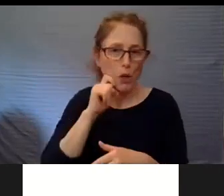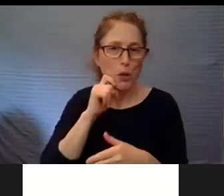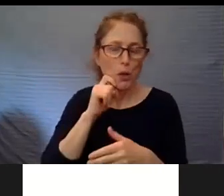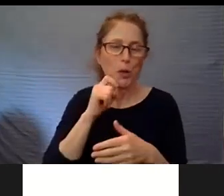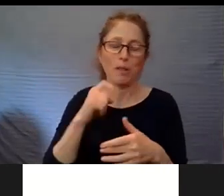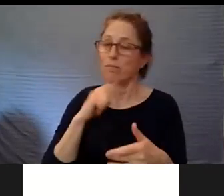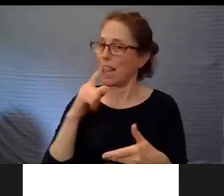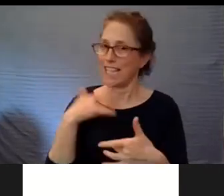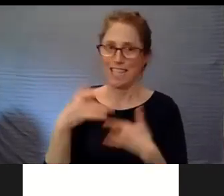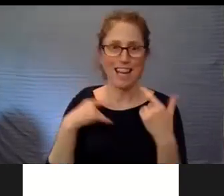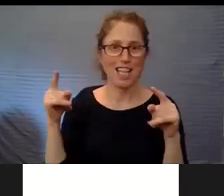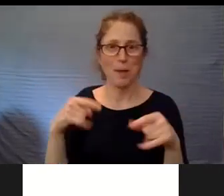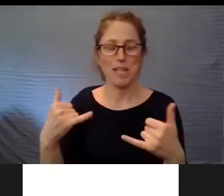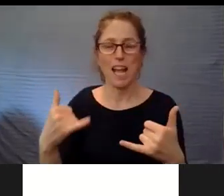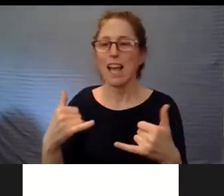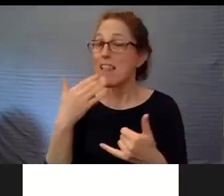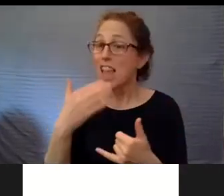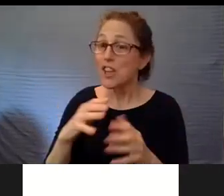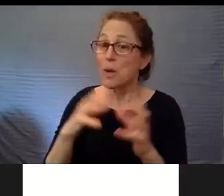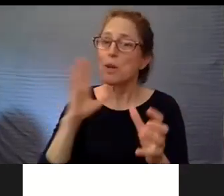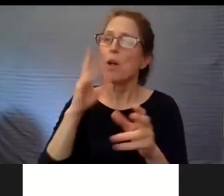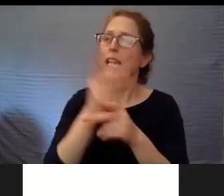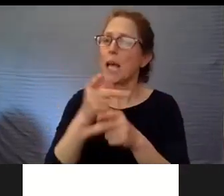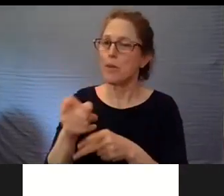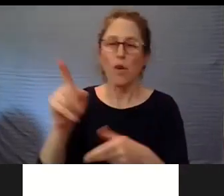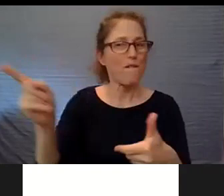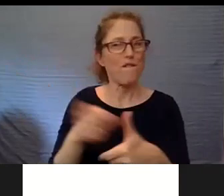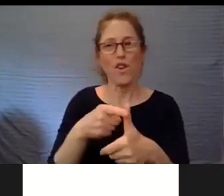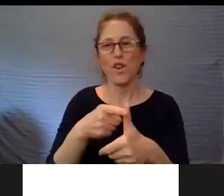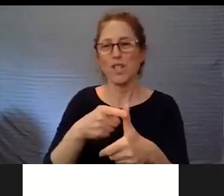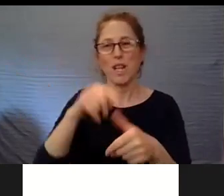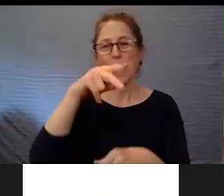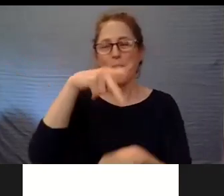Awesome, thank you so much Caroline. We're actually gonna keep you here, since you are our first panelist up.